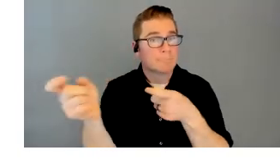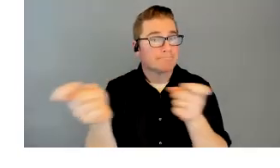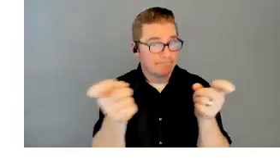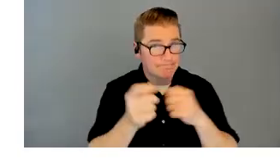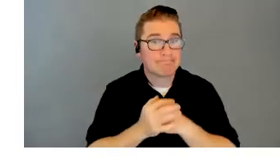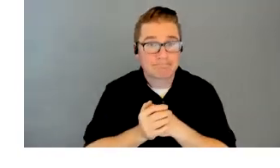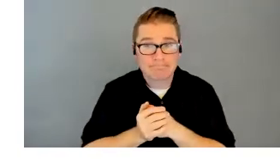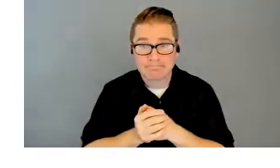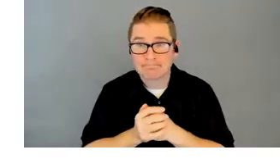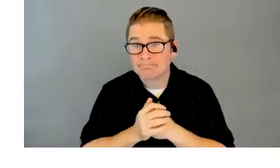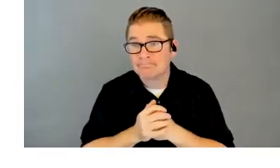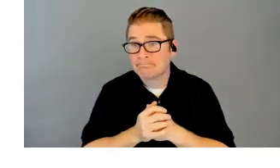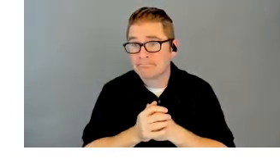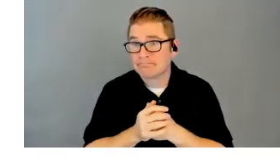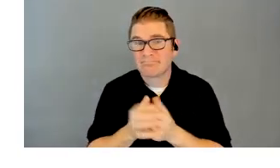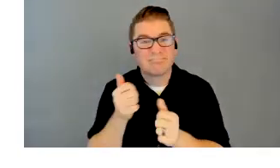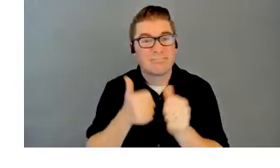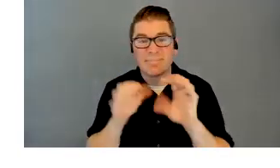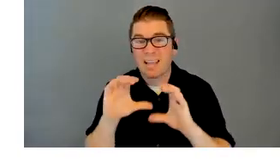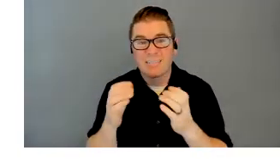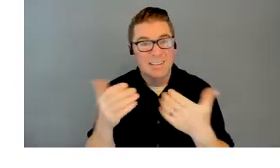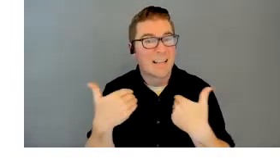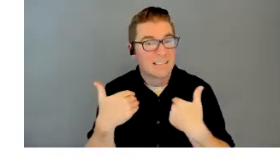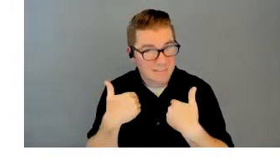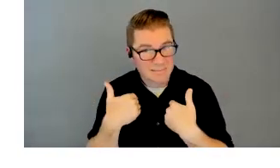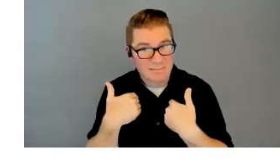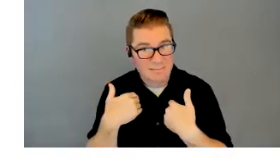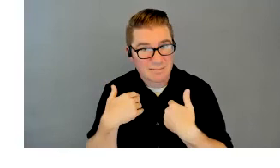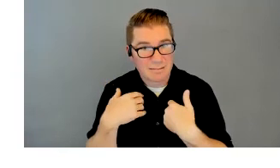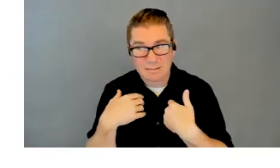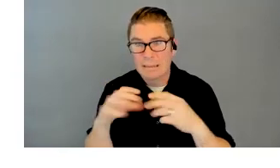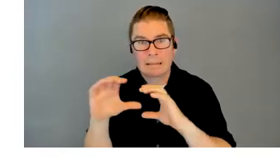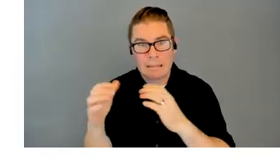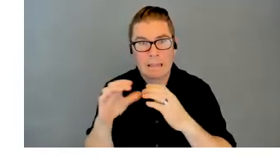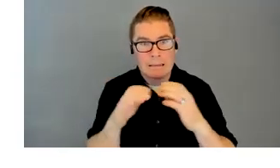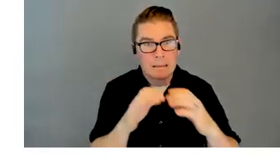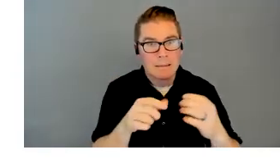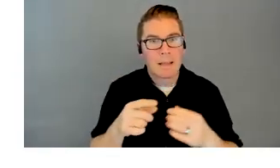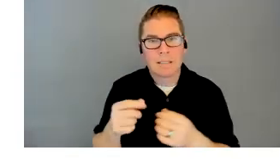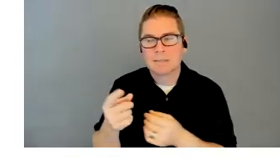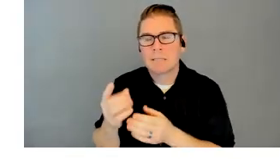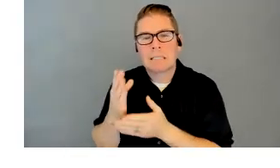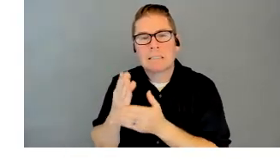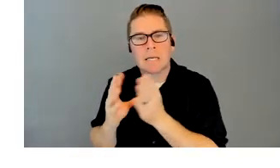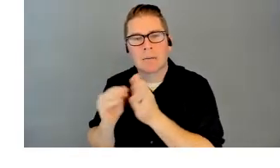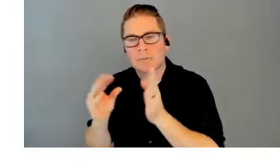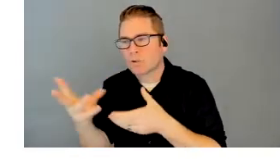they're out there in every class that you have. They'll help kind of help the other students understand the rules